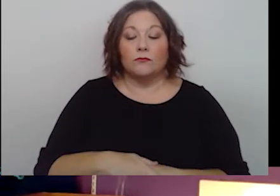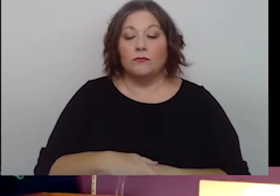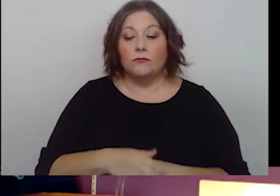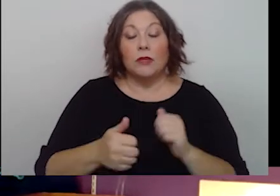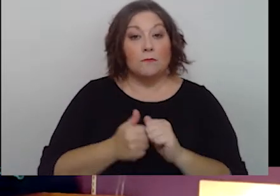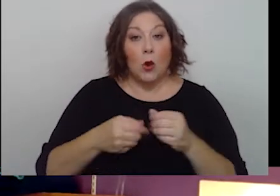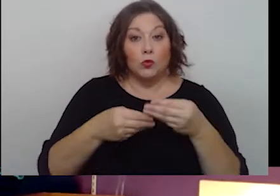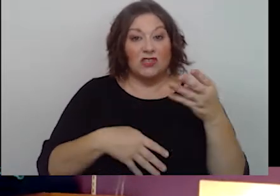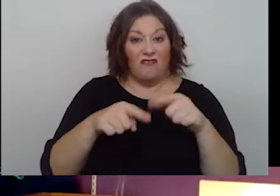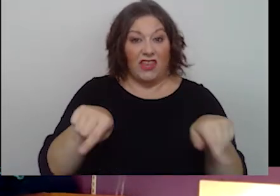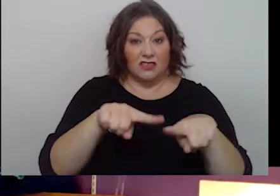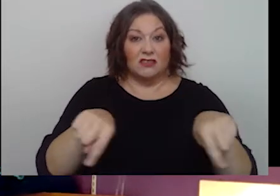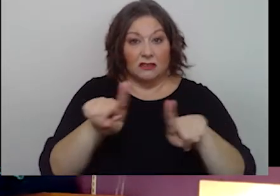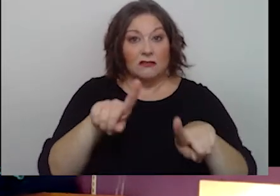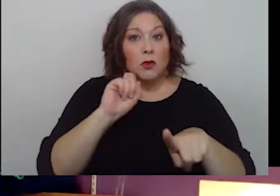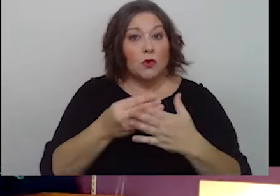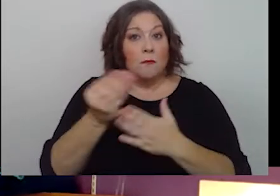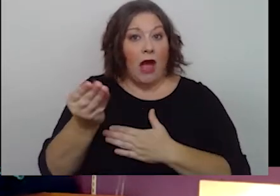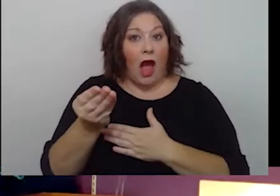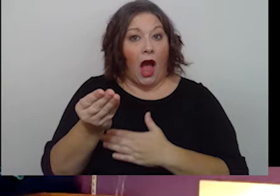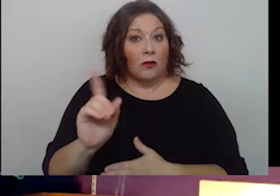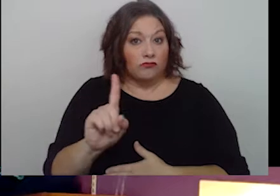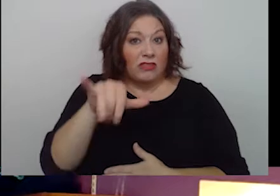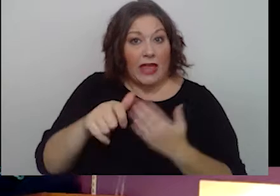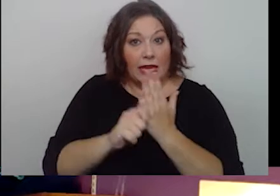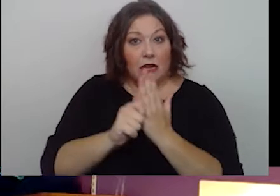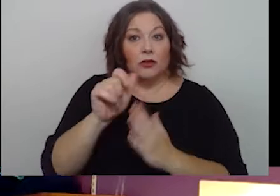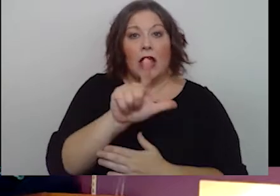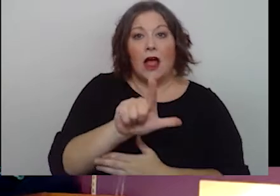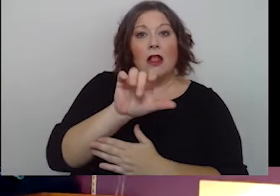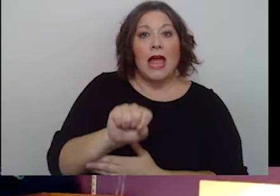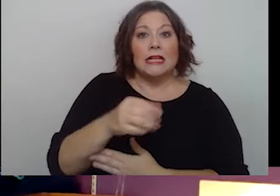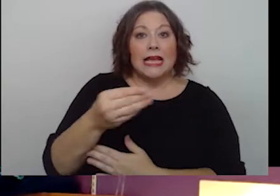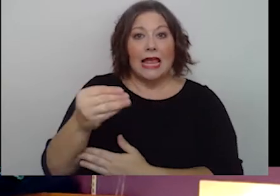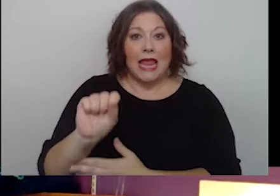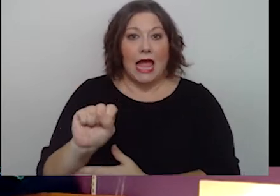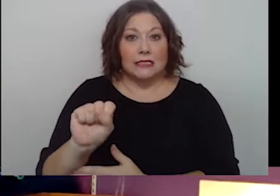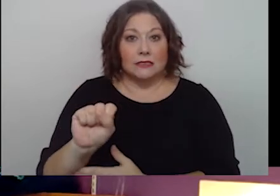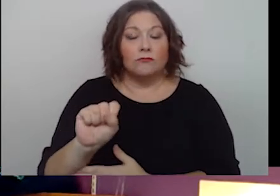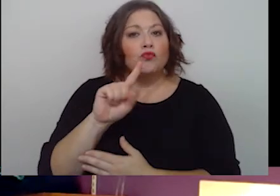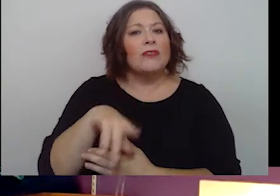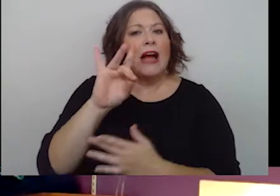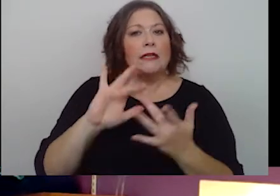this stuff that I'm going to show you, you can buy through that catalog -- LS&S -- find it on the net.